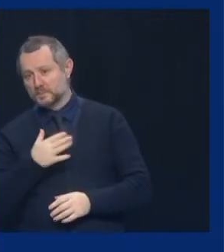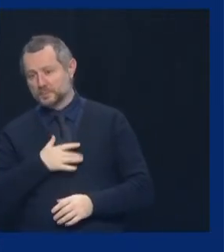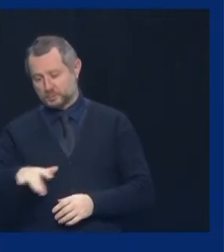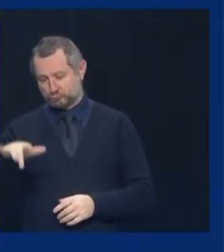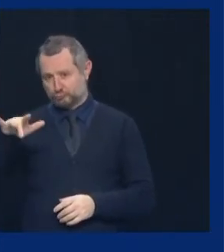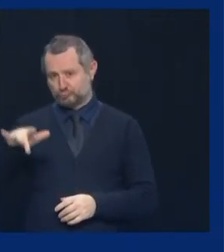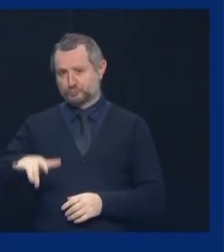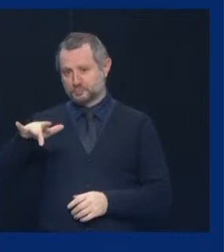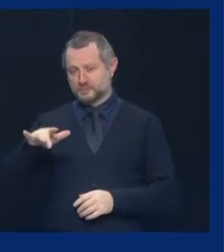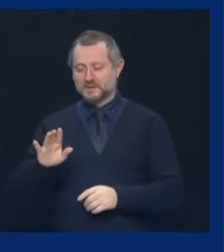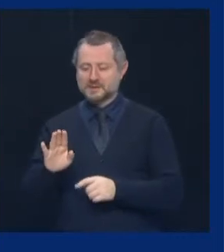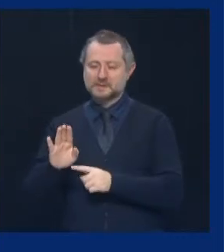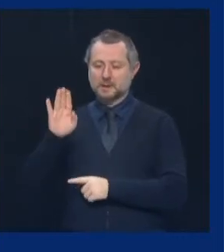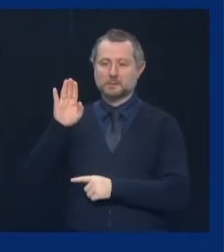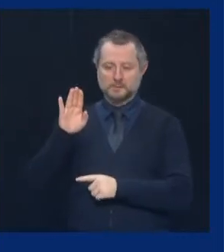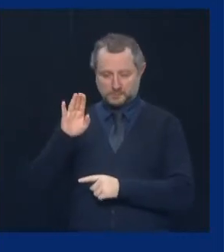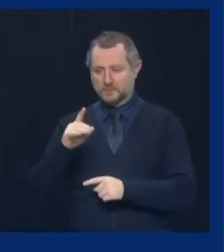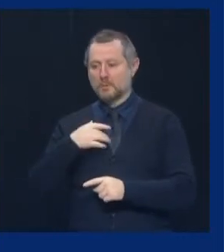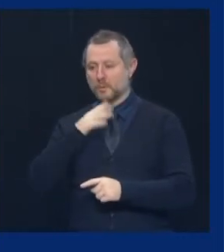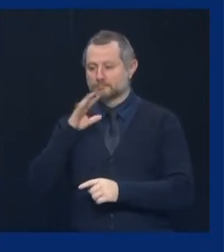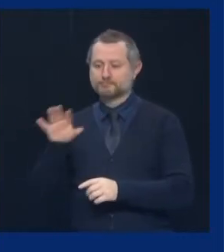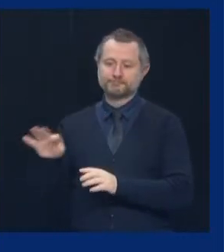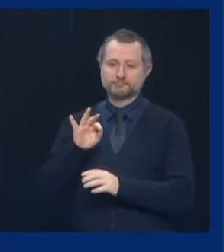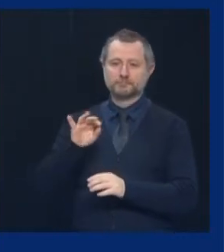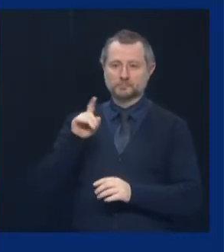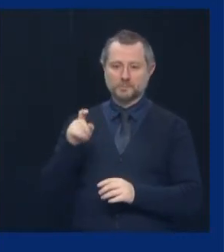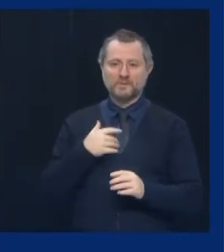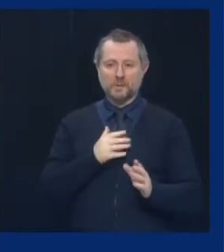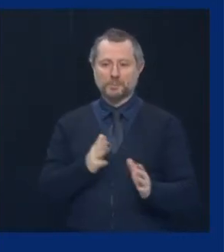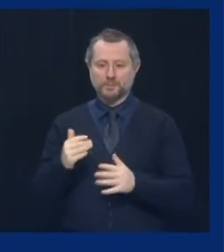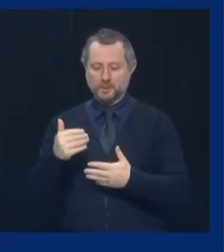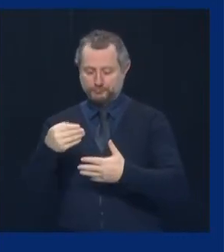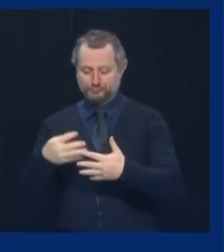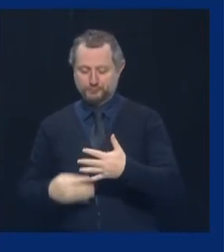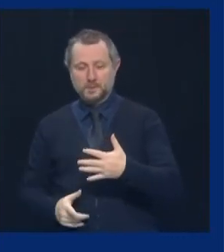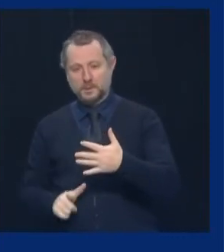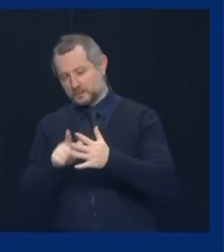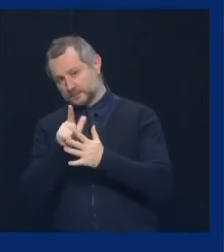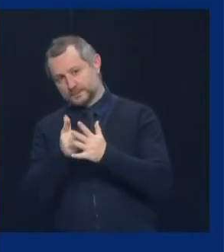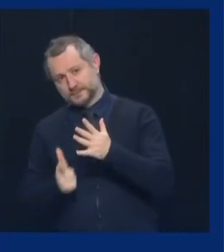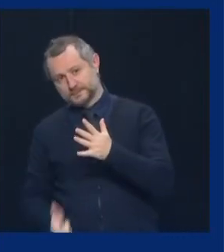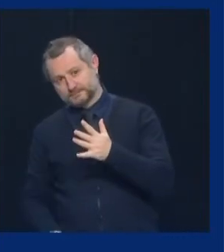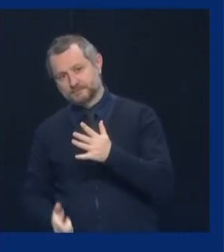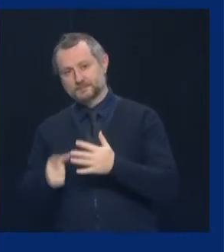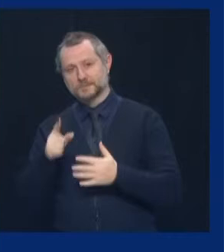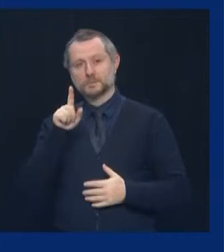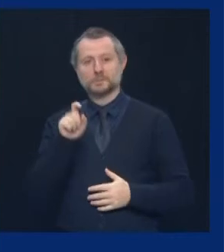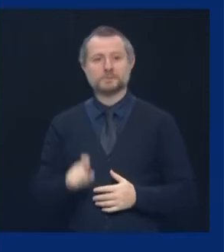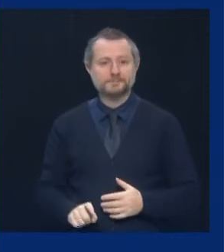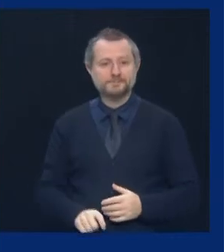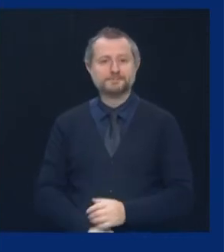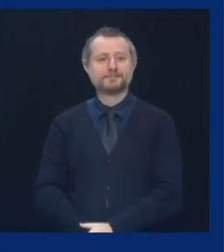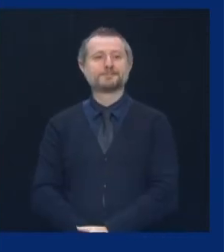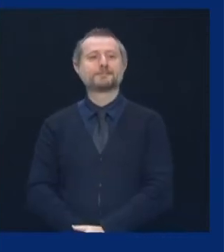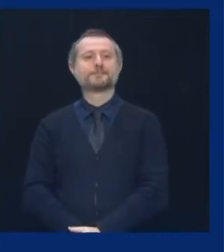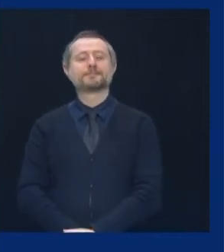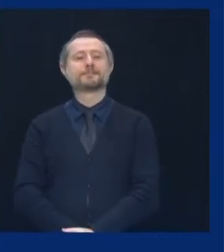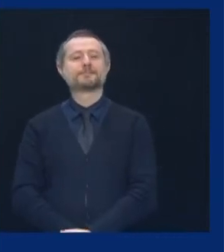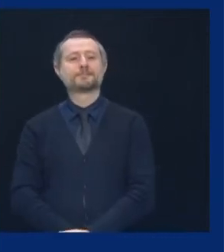THANK YOU, GOVERNOR. IF YOU'D LIKE TO ASK A QUESTION, PLEASE USE THE RAISED HAND FUNCTION AT THE BOTTOM OF YOUR WINDOW.